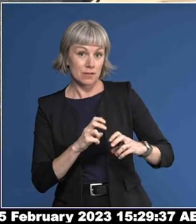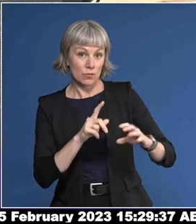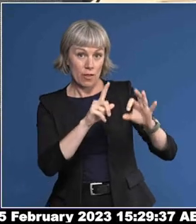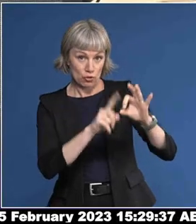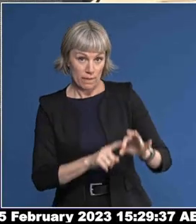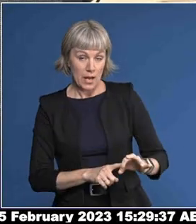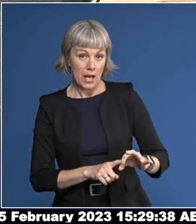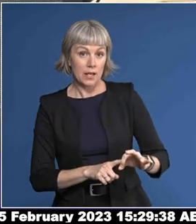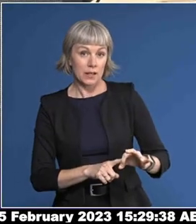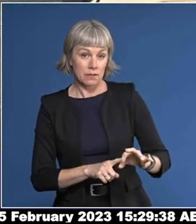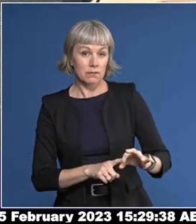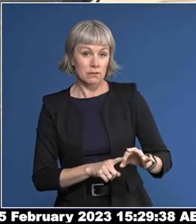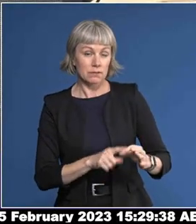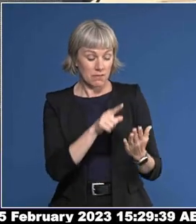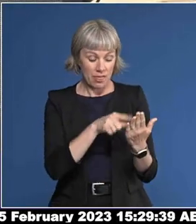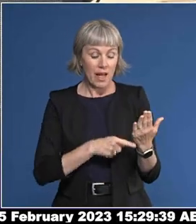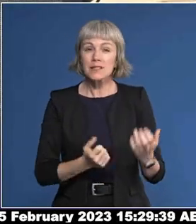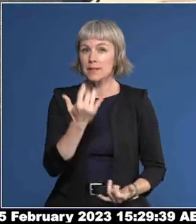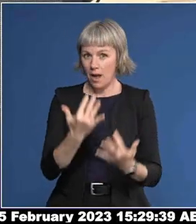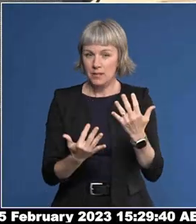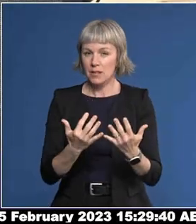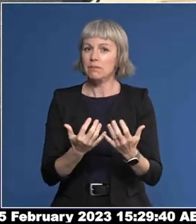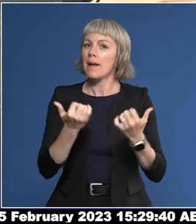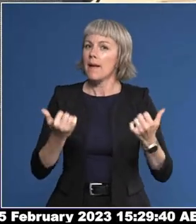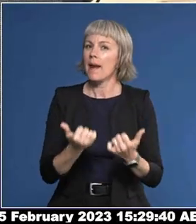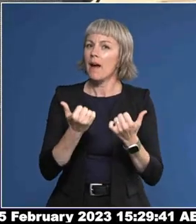and the data is sufficient to have a good level of confidence across the sector.